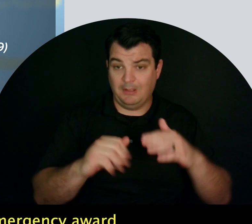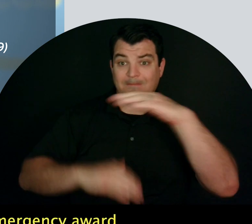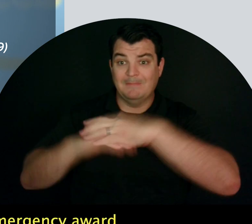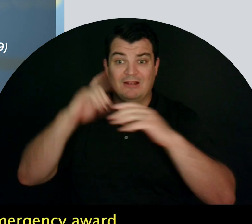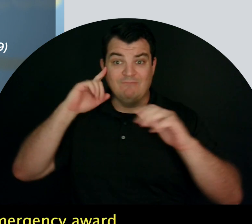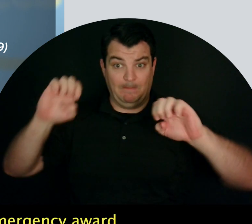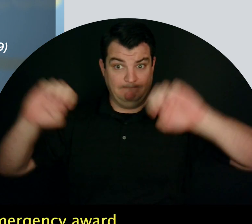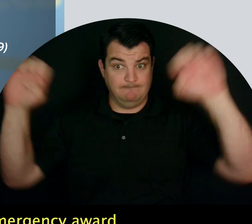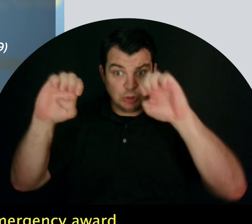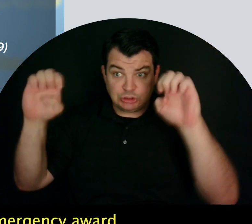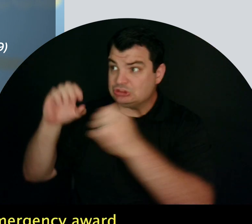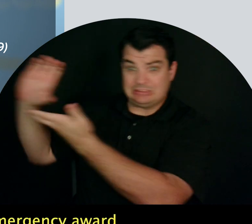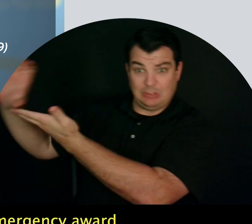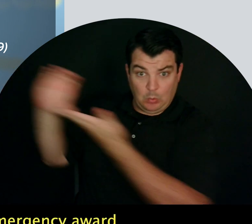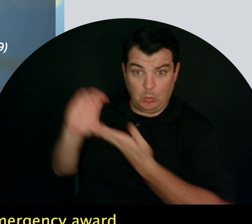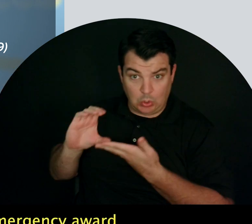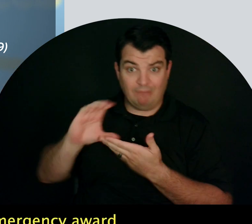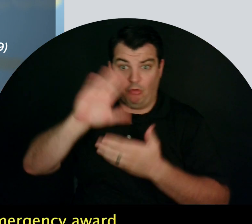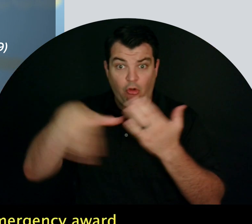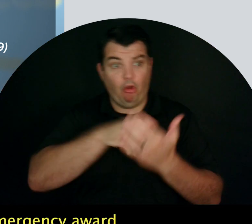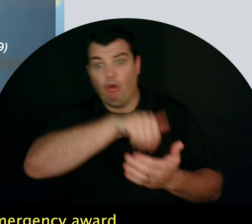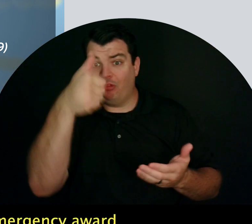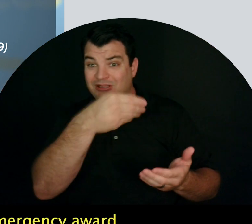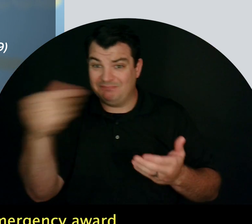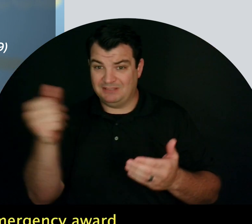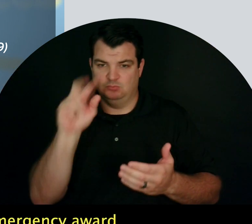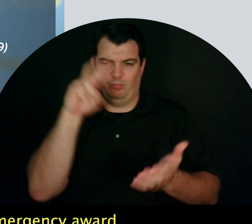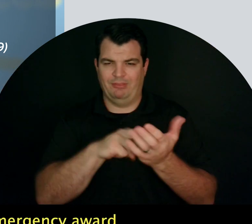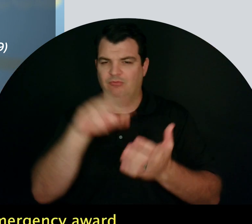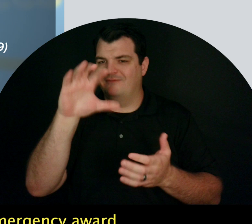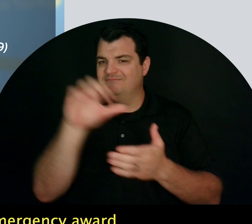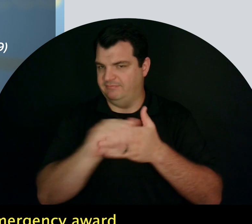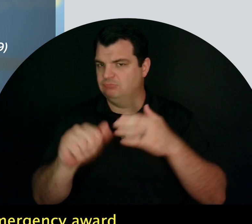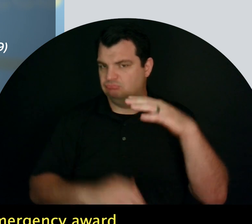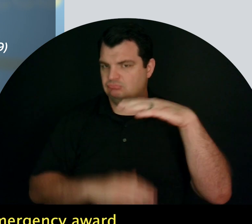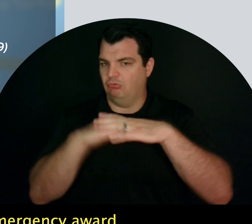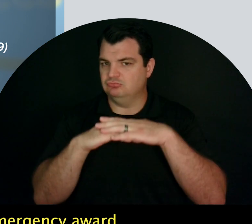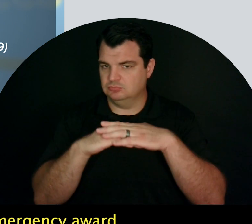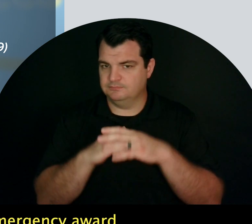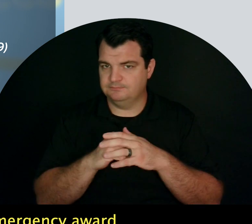The maximum amount of an emergency award for all other expenses is $2,500.